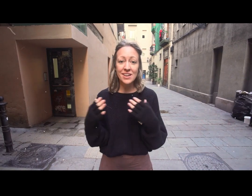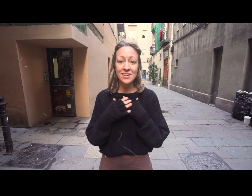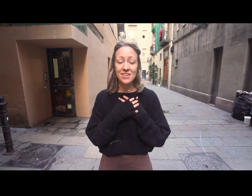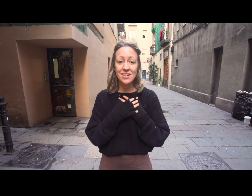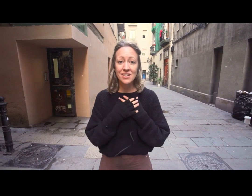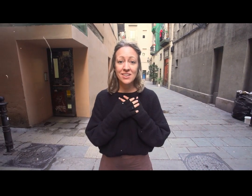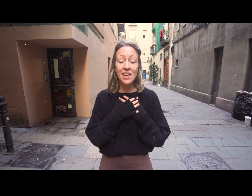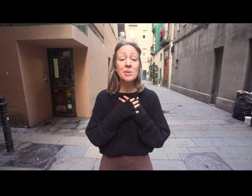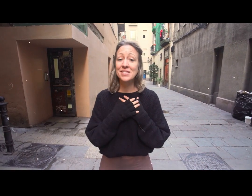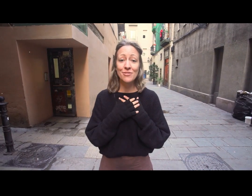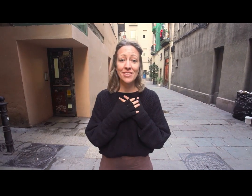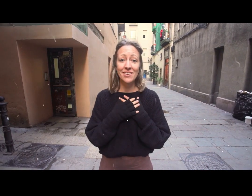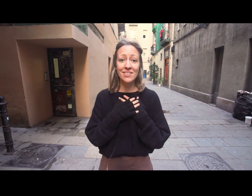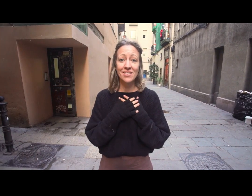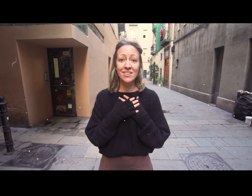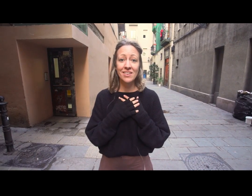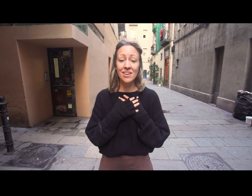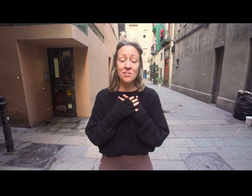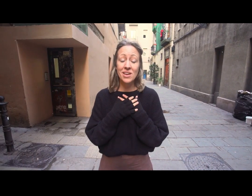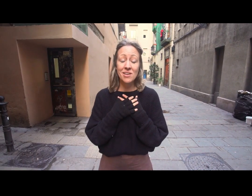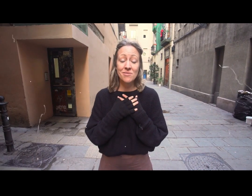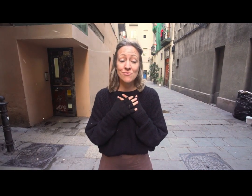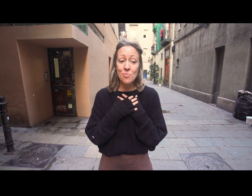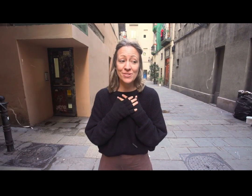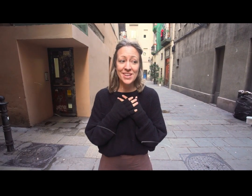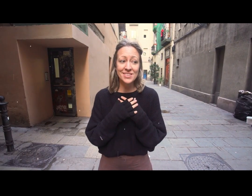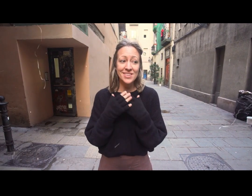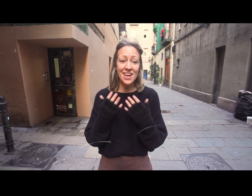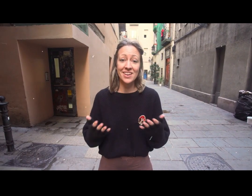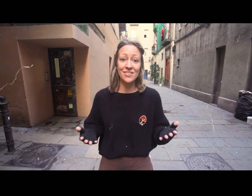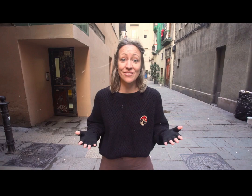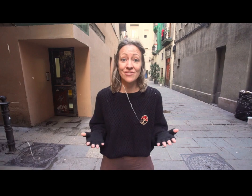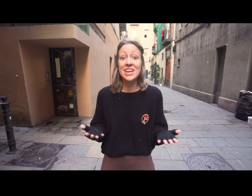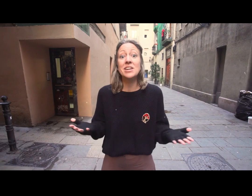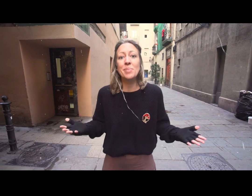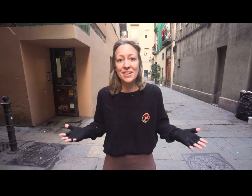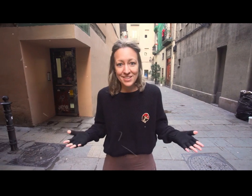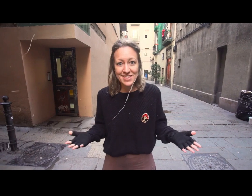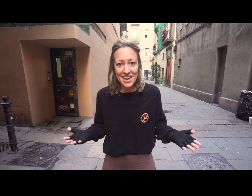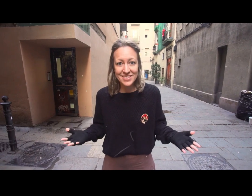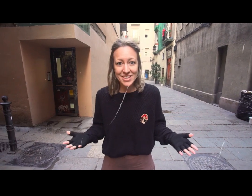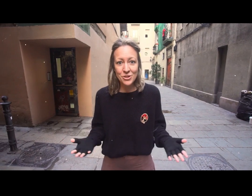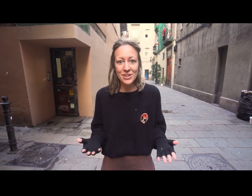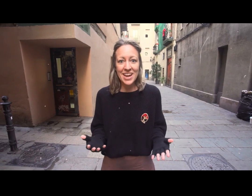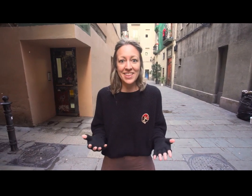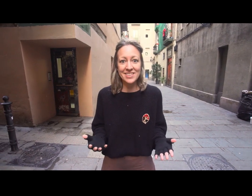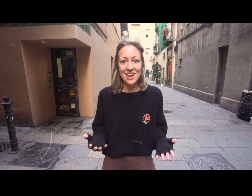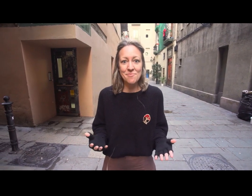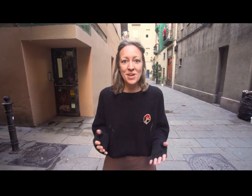And they will say: it means EVERYTHING! It represents the end of independence as they knew it at that time